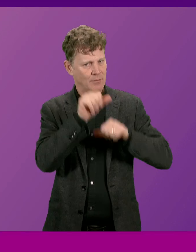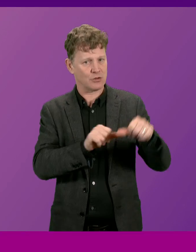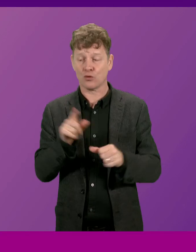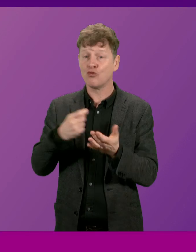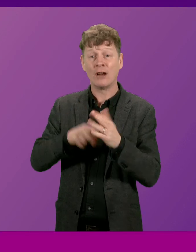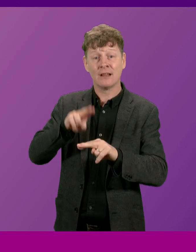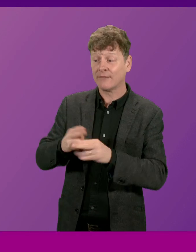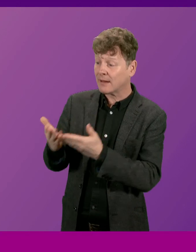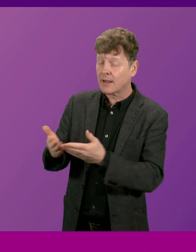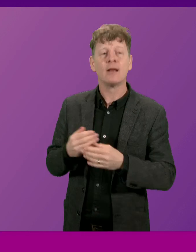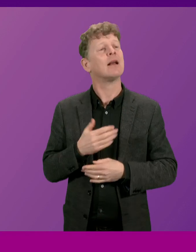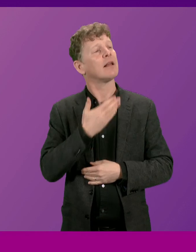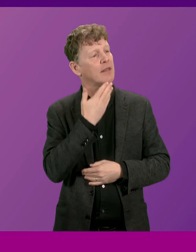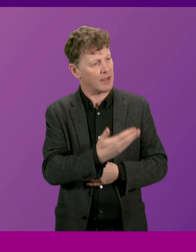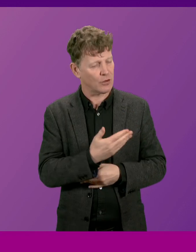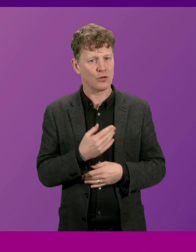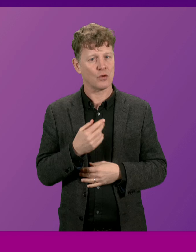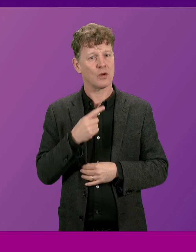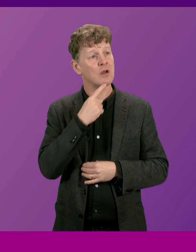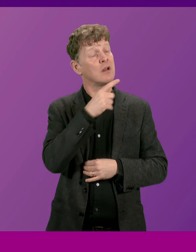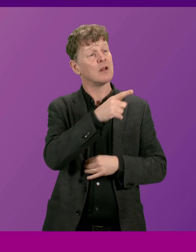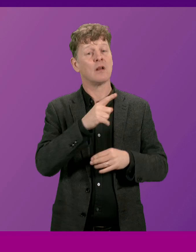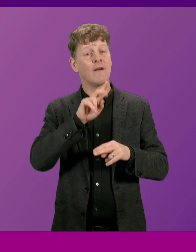I hear what the First Minister says about the Scottish Sentencing Council,